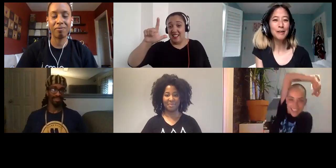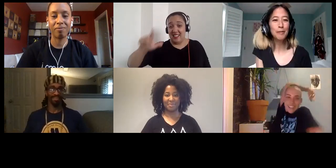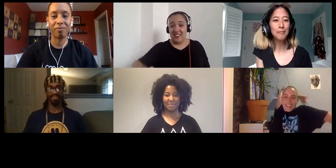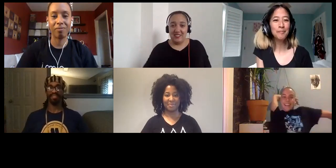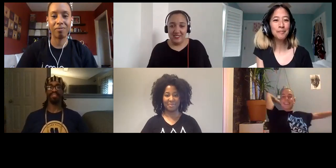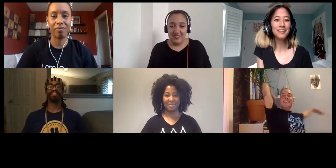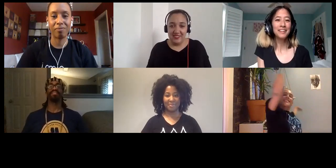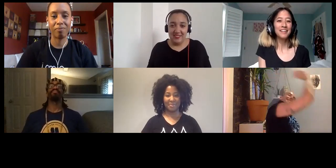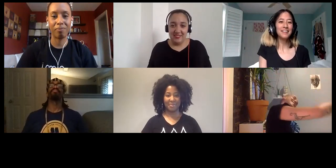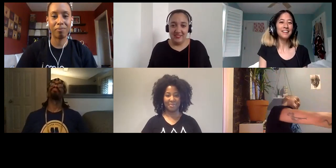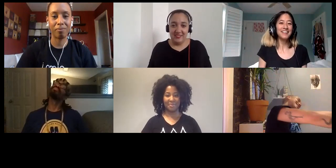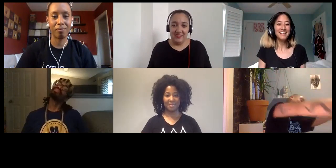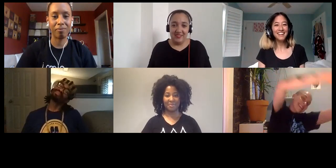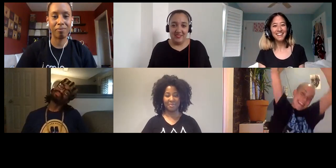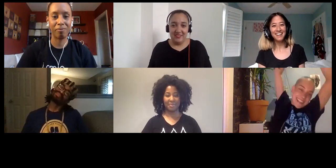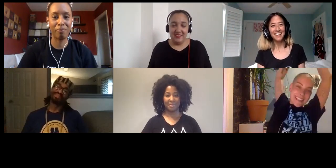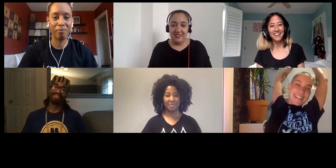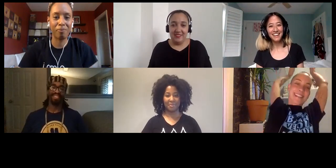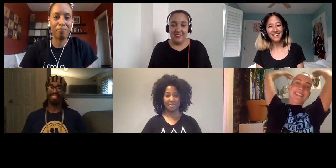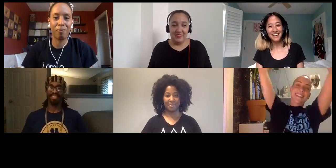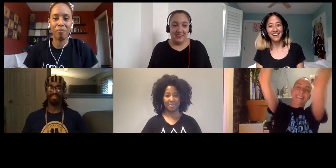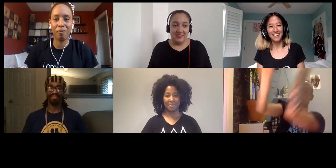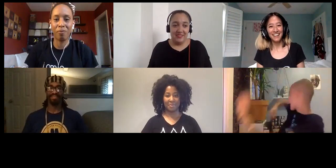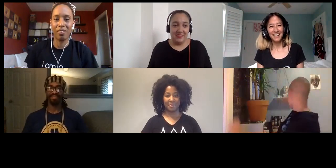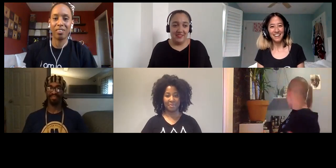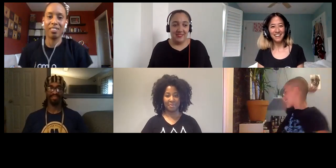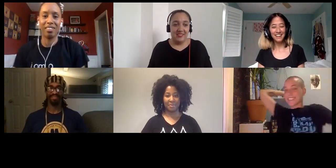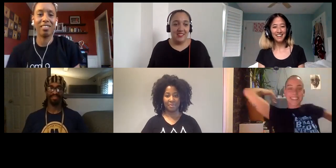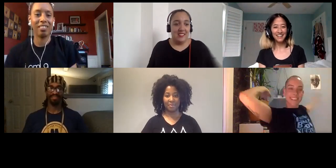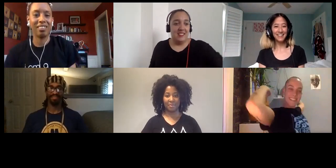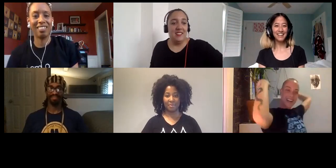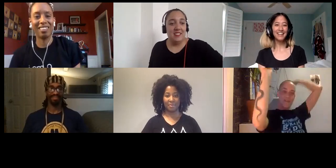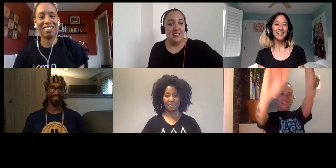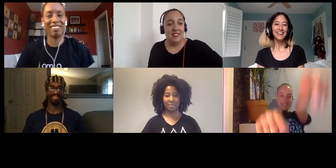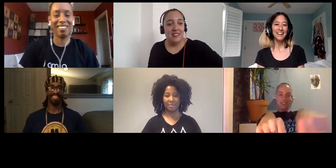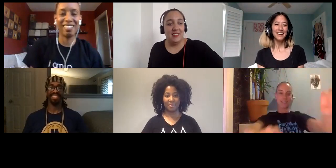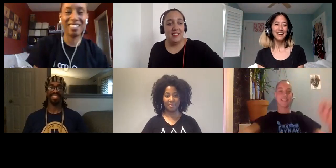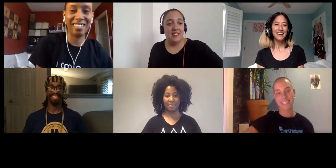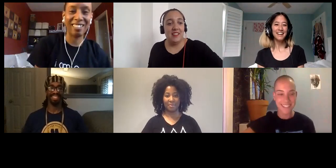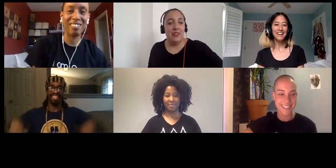[PAUSE] >> I'll pass it to Q.